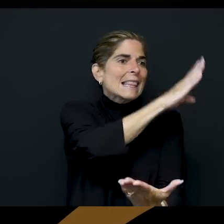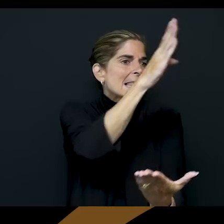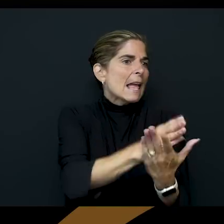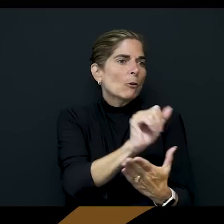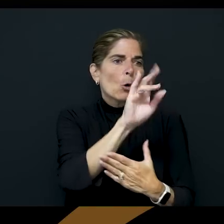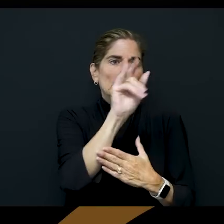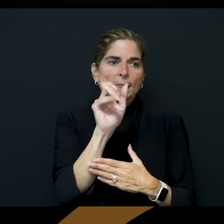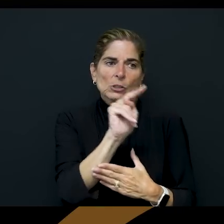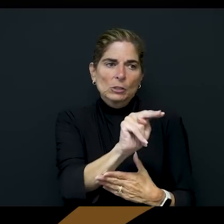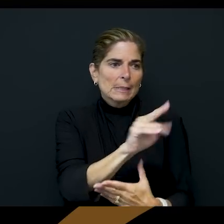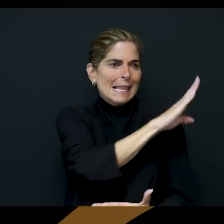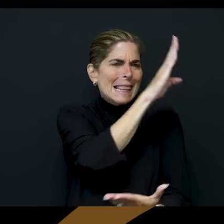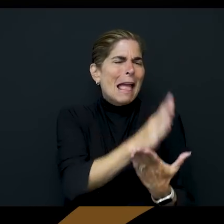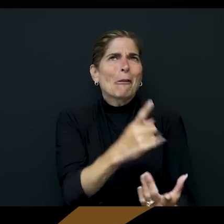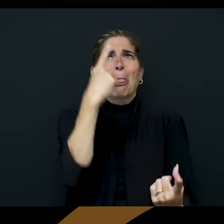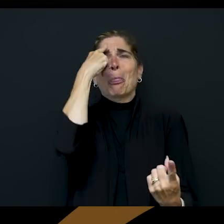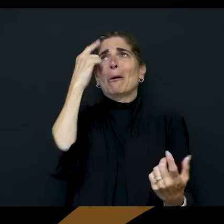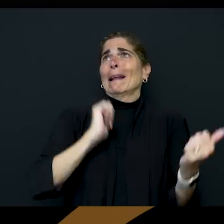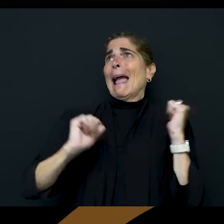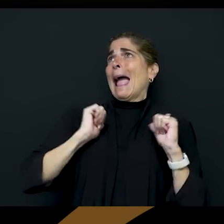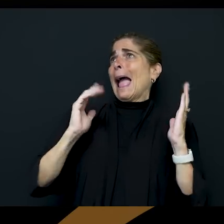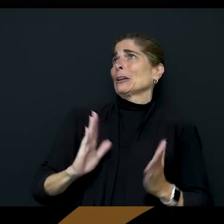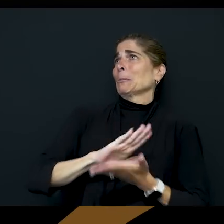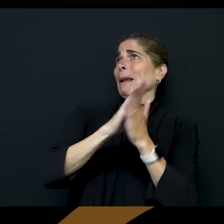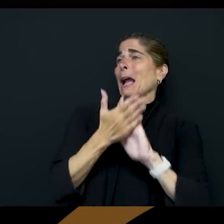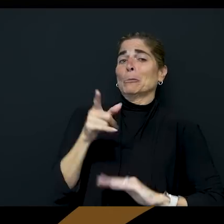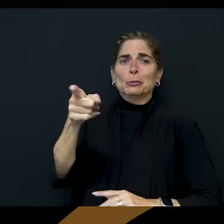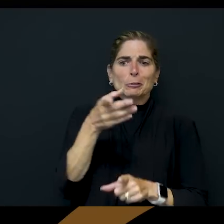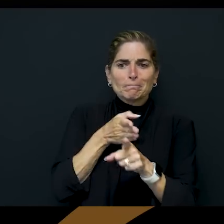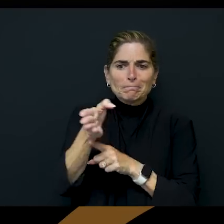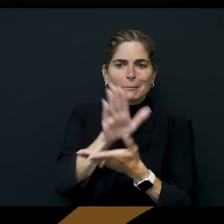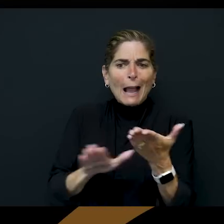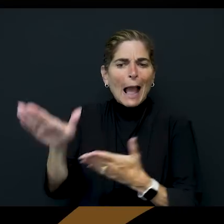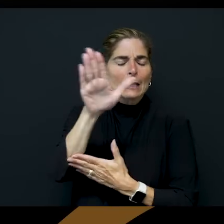She's never thought about being an actress. She's an academic. She sent an audition and I zoomed with her.